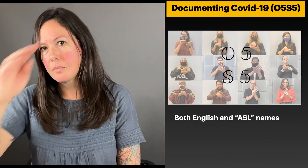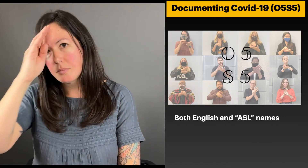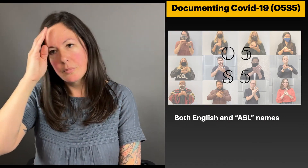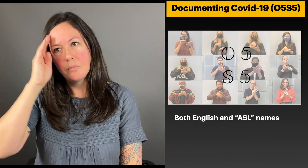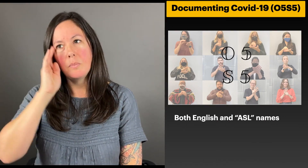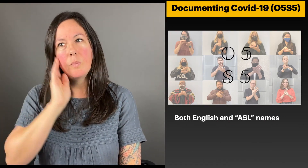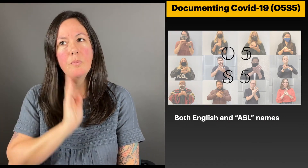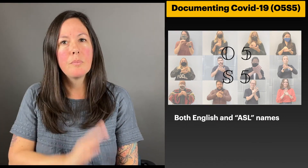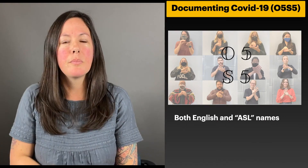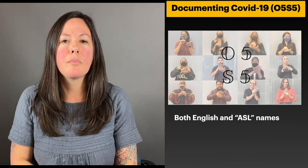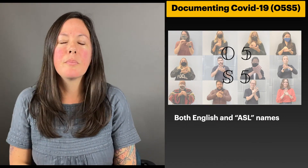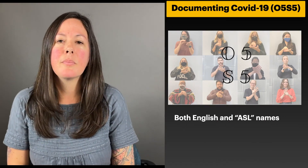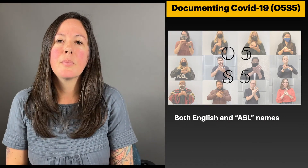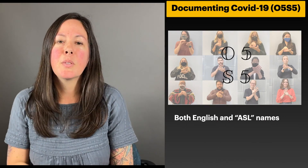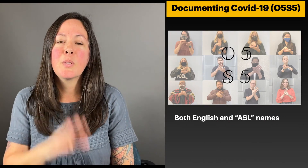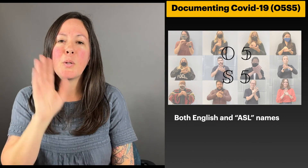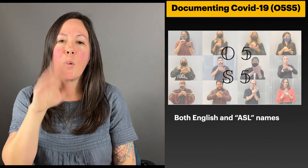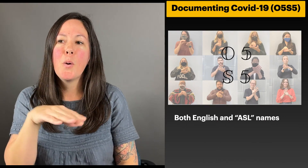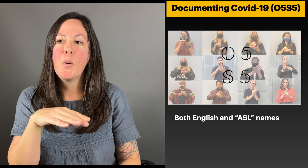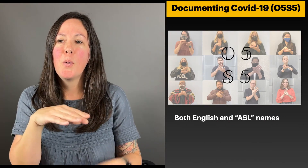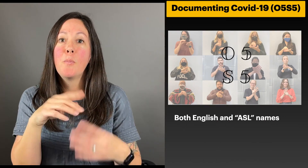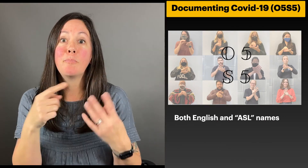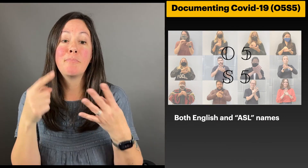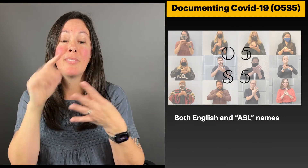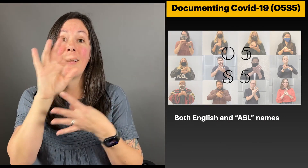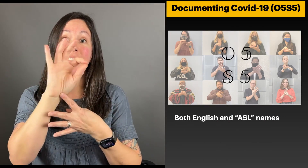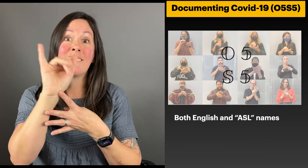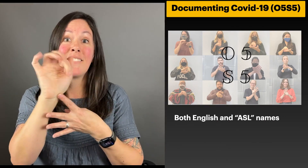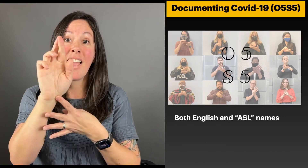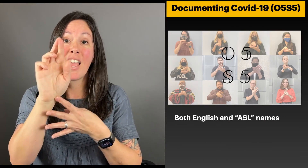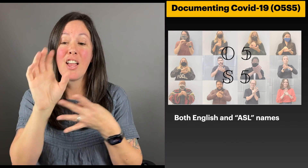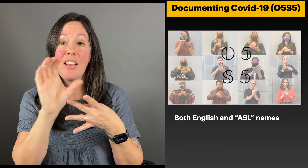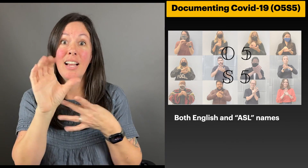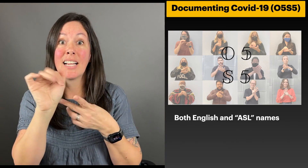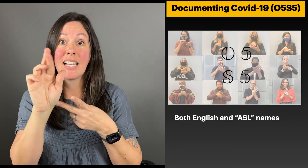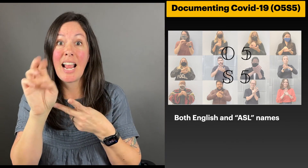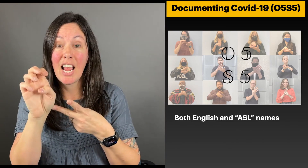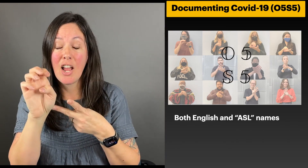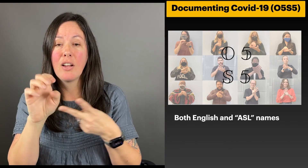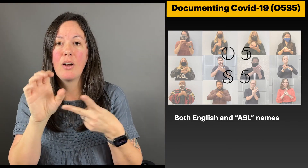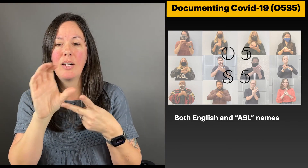in person but physically distance so there's a there's a great variety